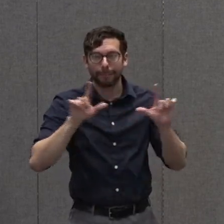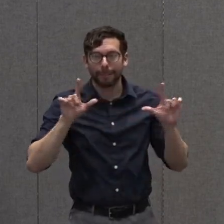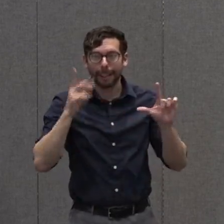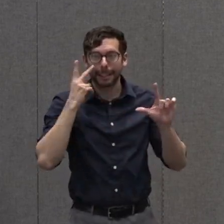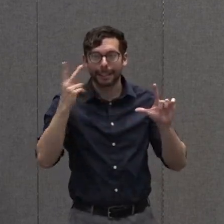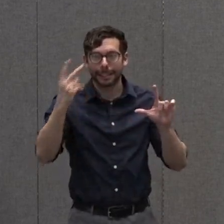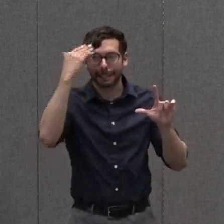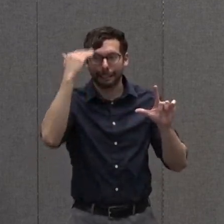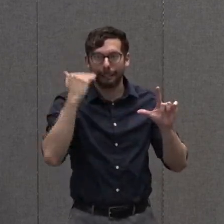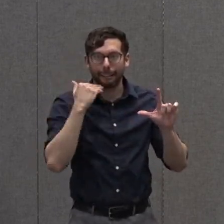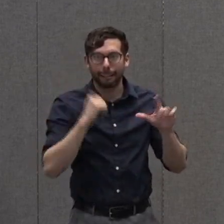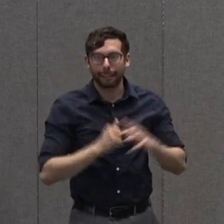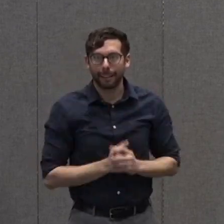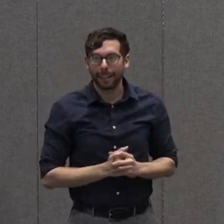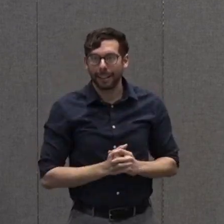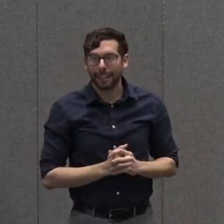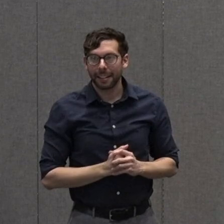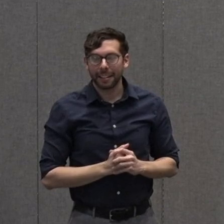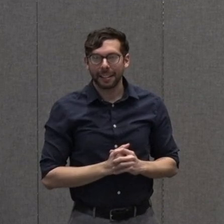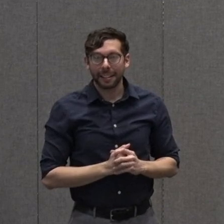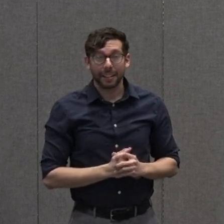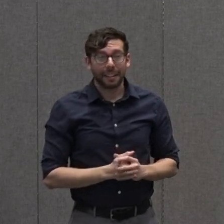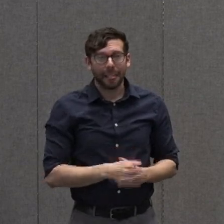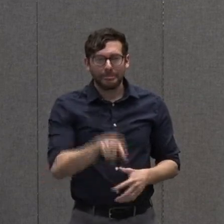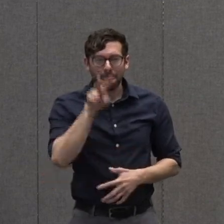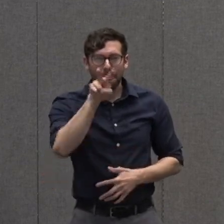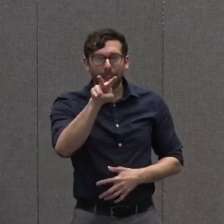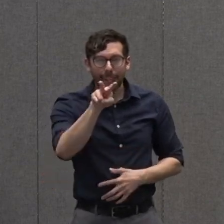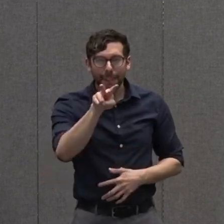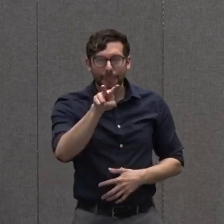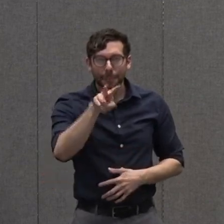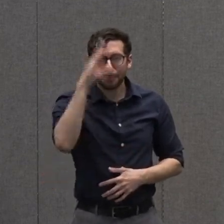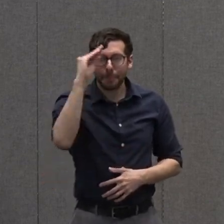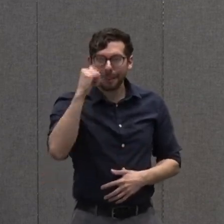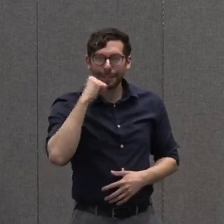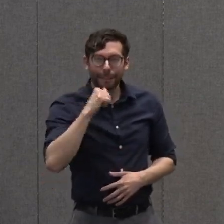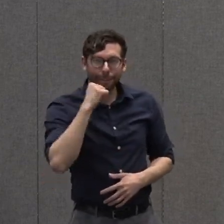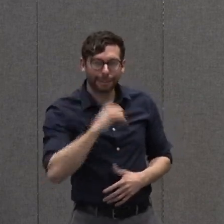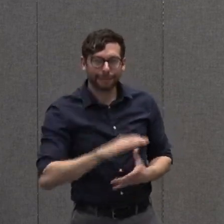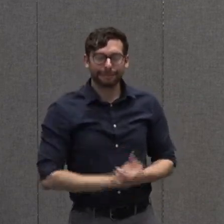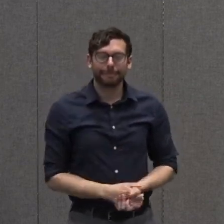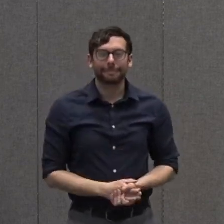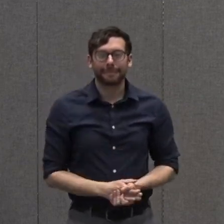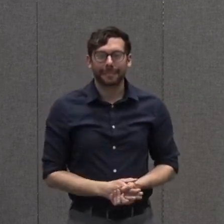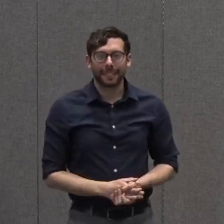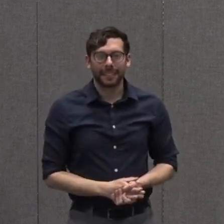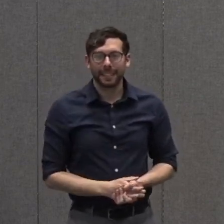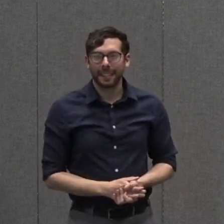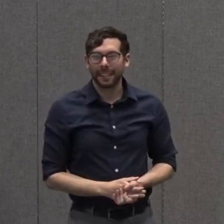She's looking right at you, boys and girls. And trying to get all of her information.